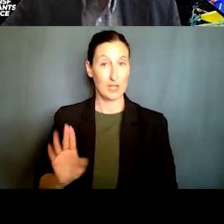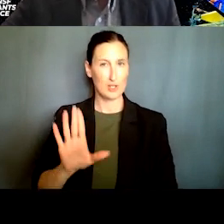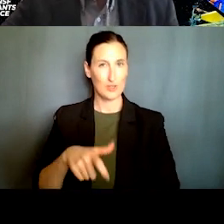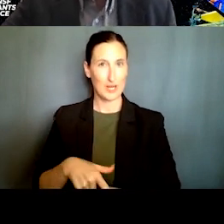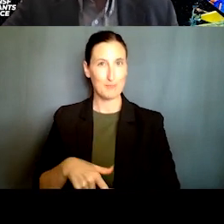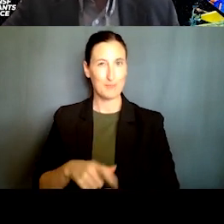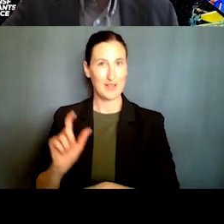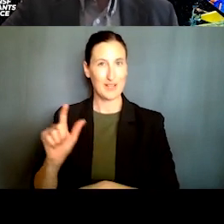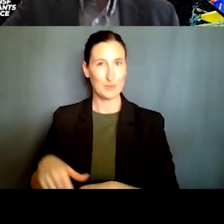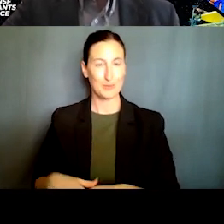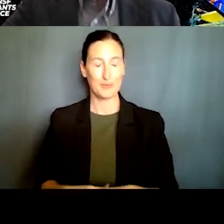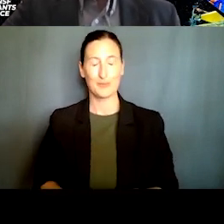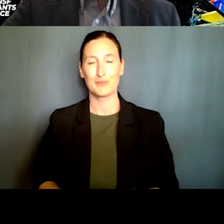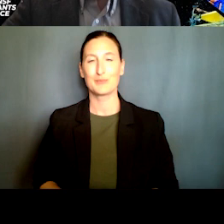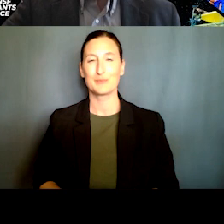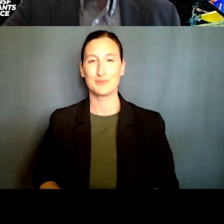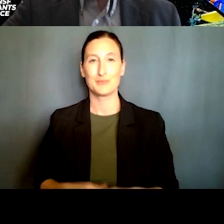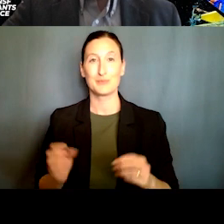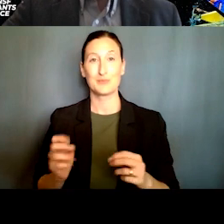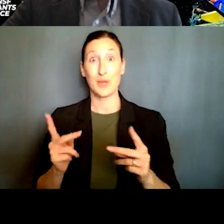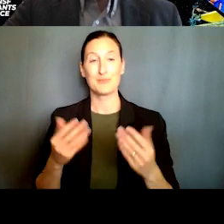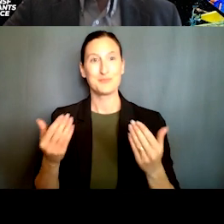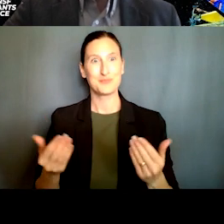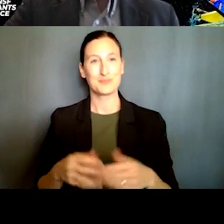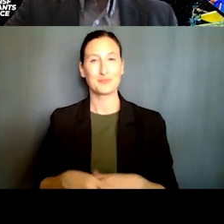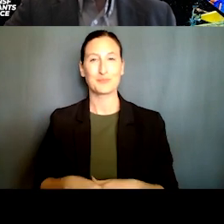at on your own time. Let's go.